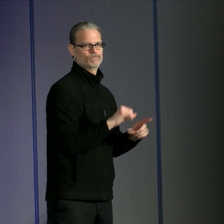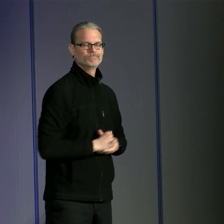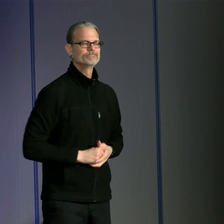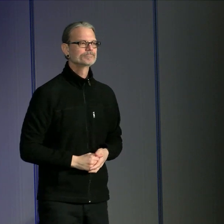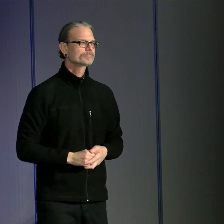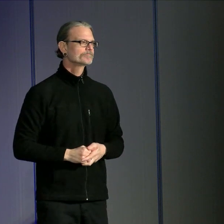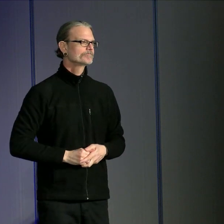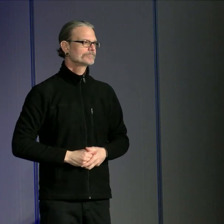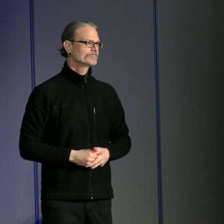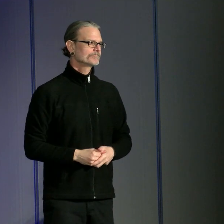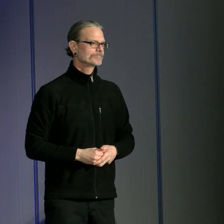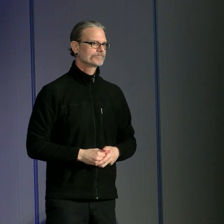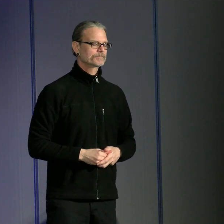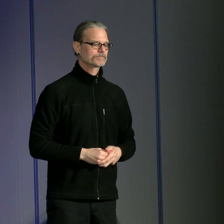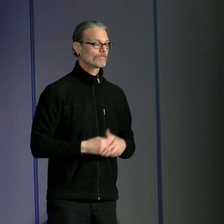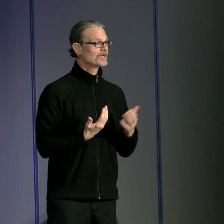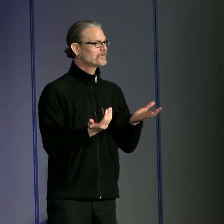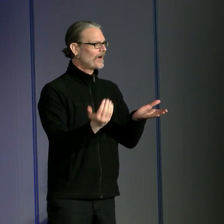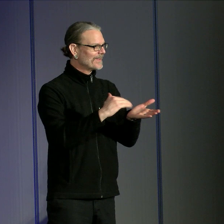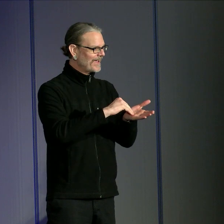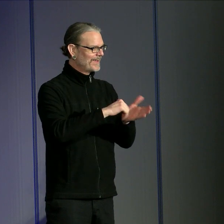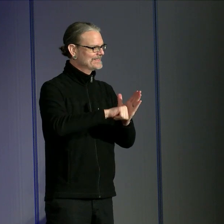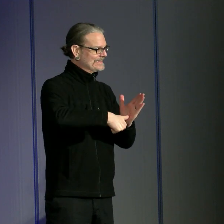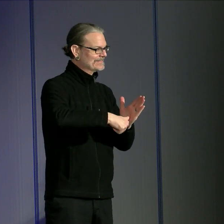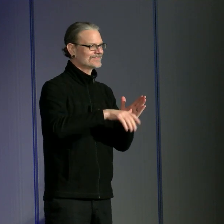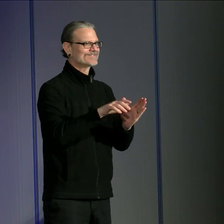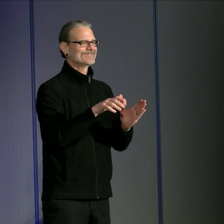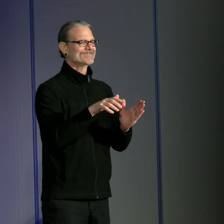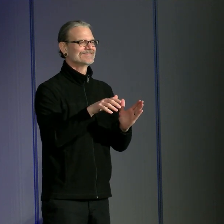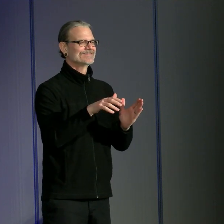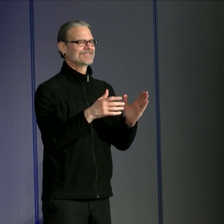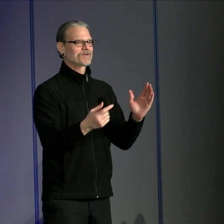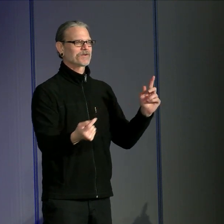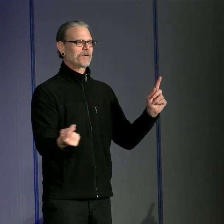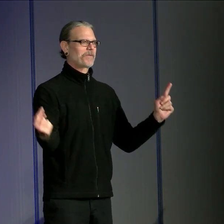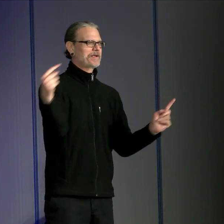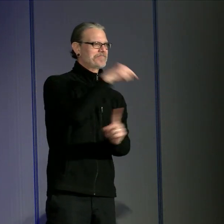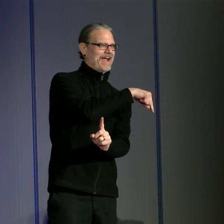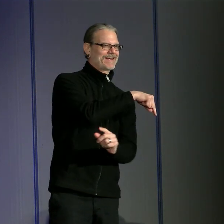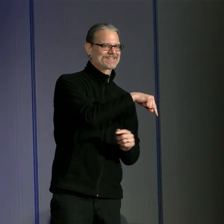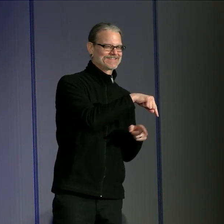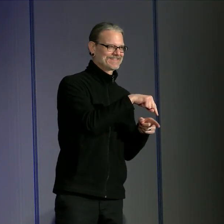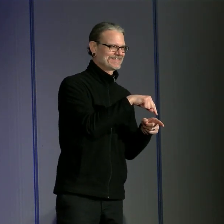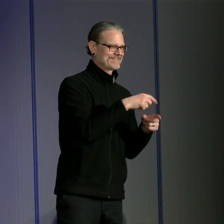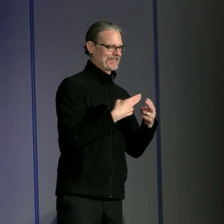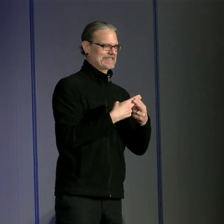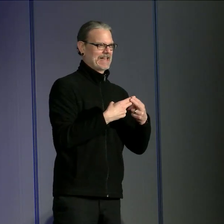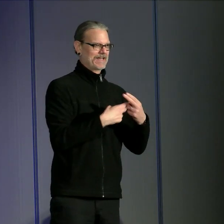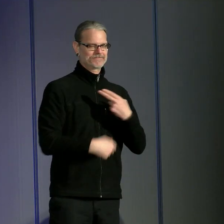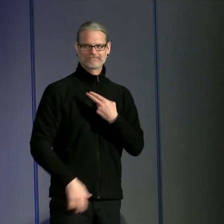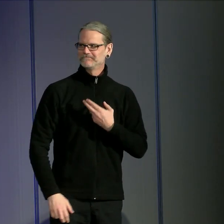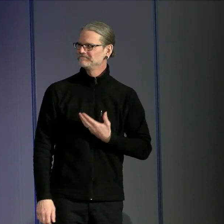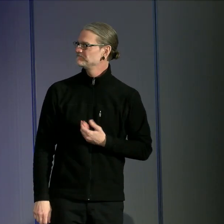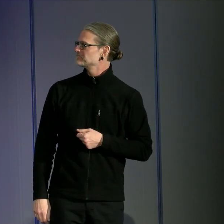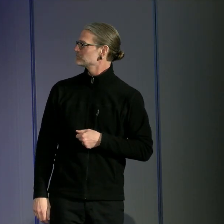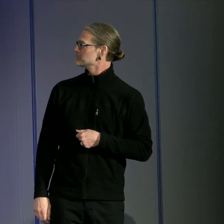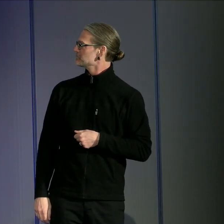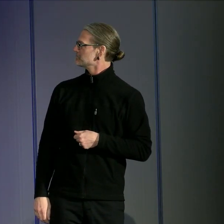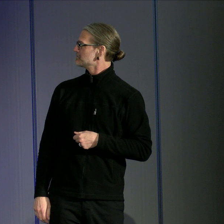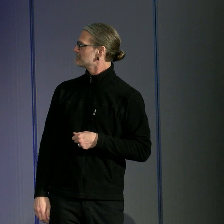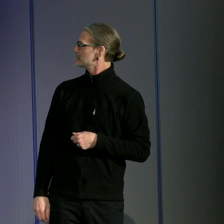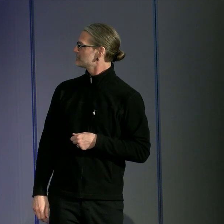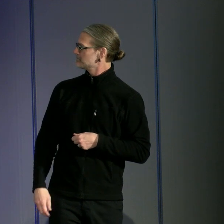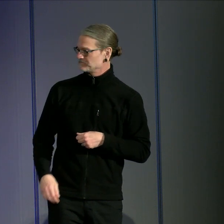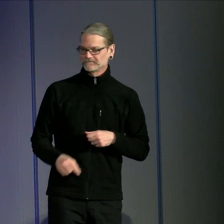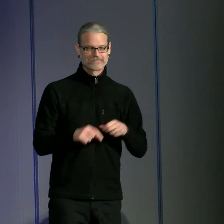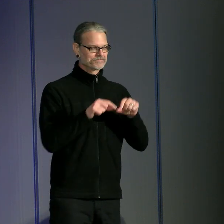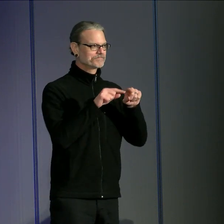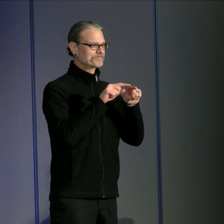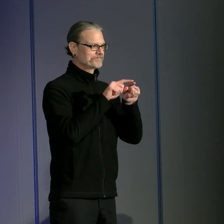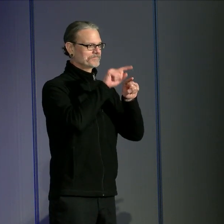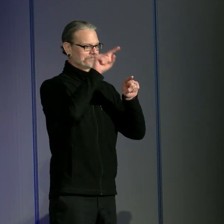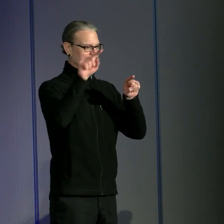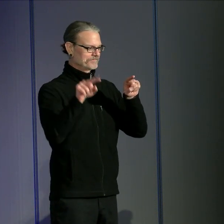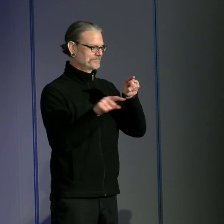So, again, just going quickly back to our slide deck, we want to get to a point where